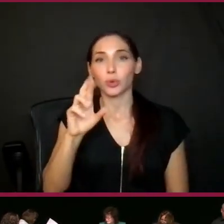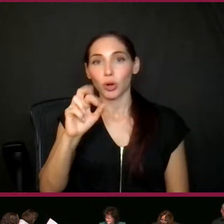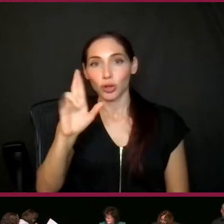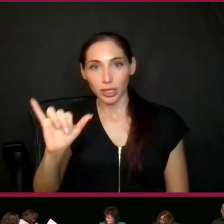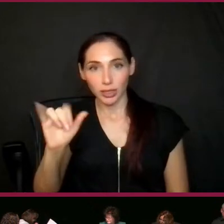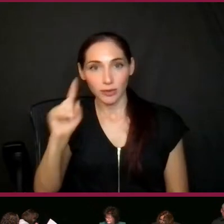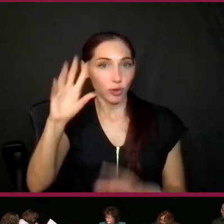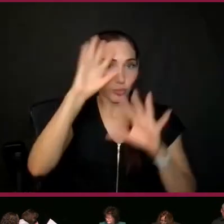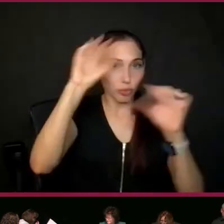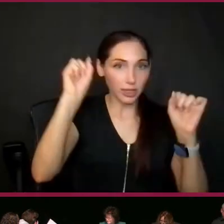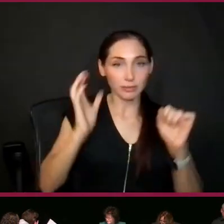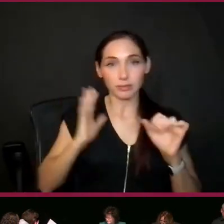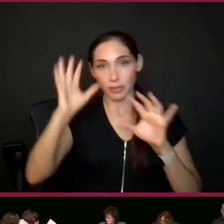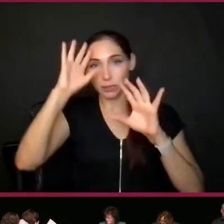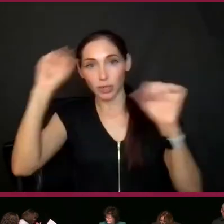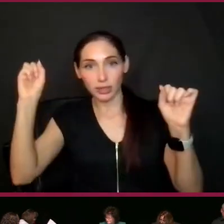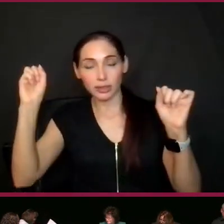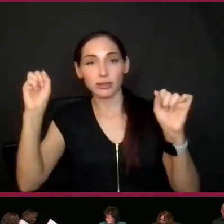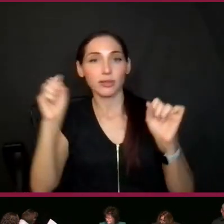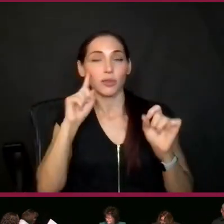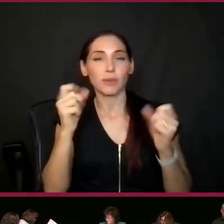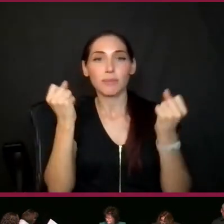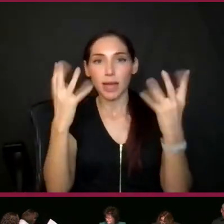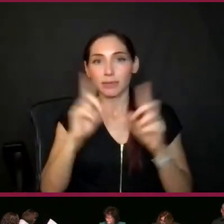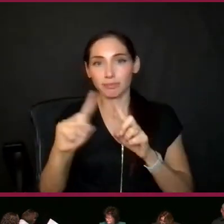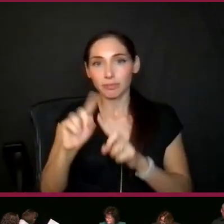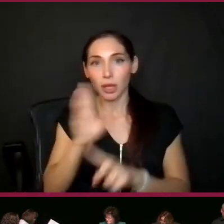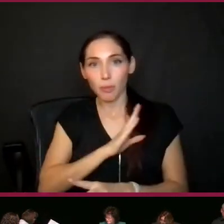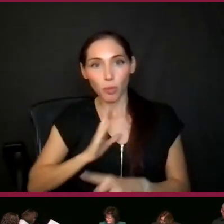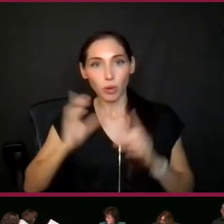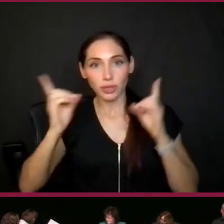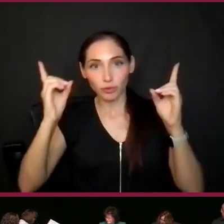president, on multiple boards of directors, his